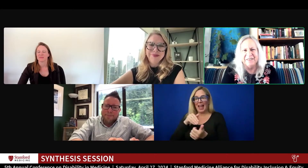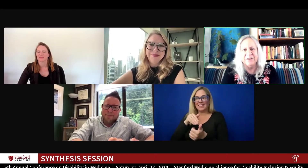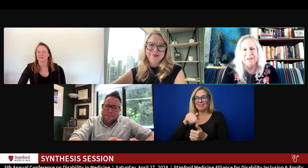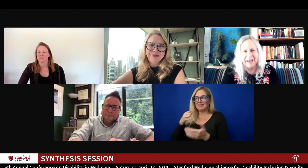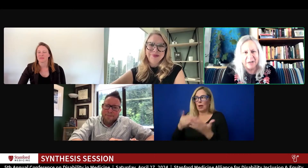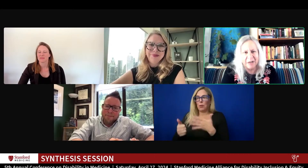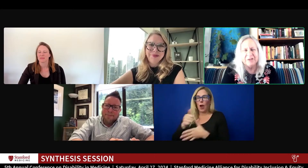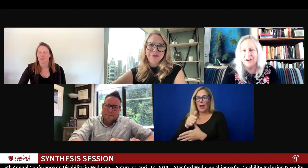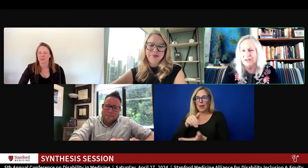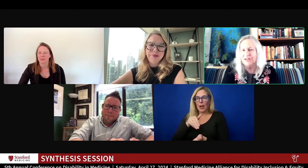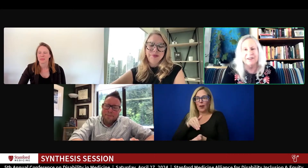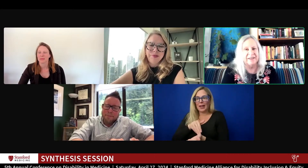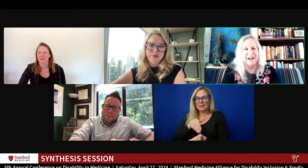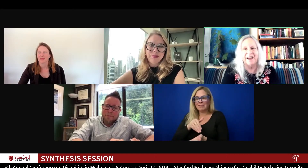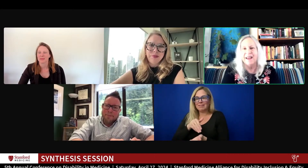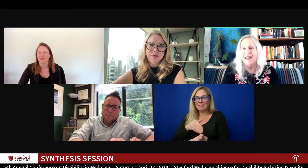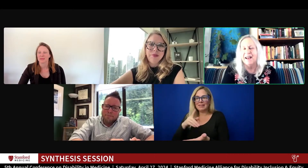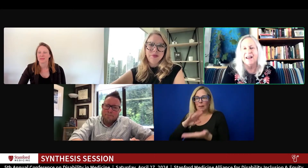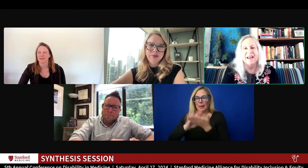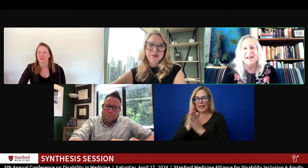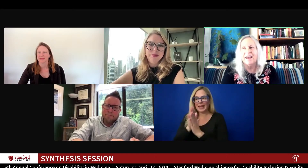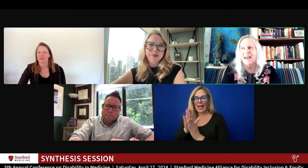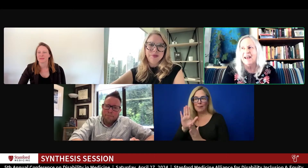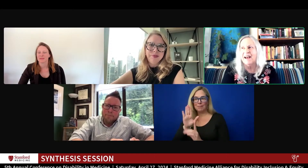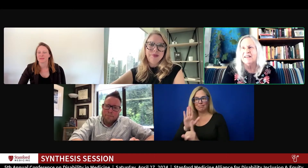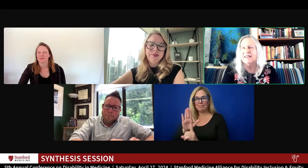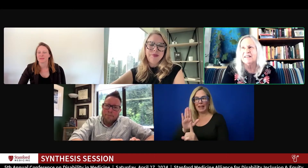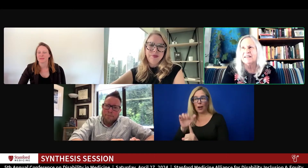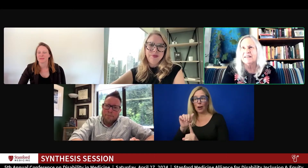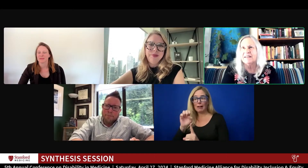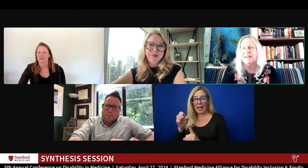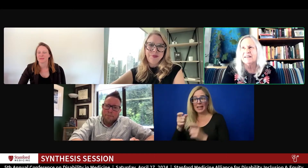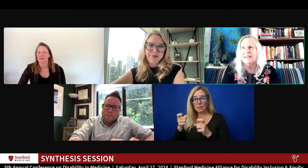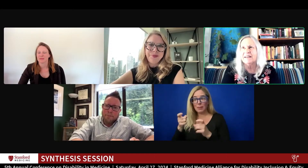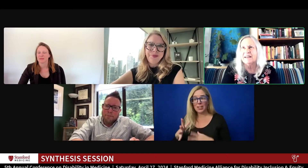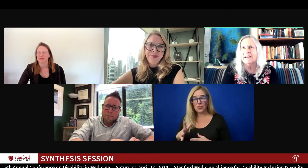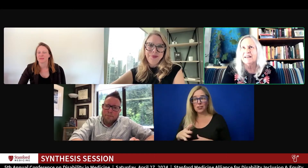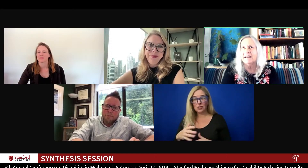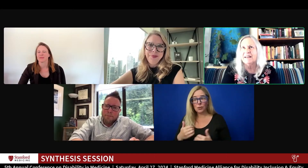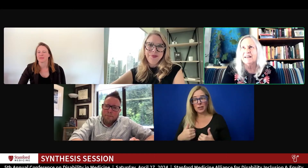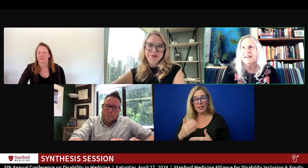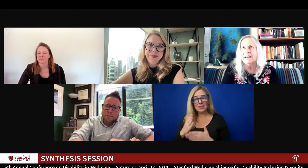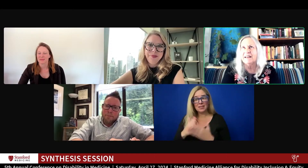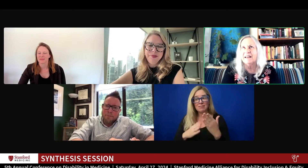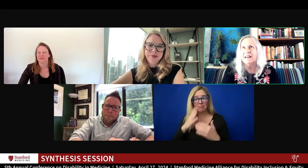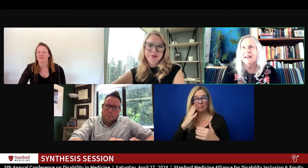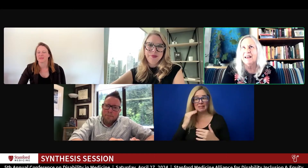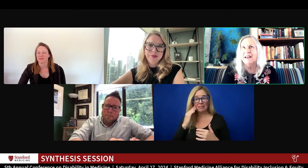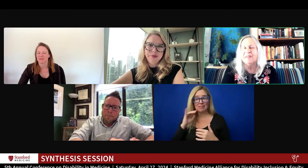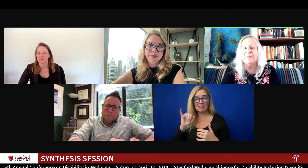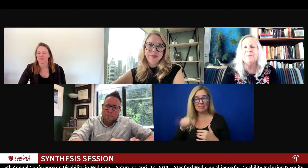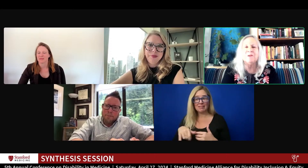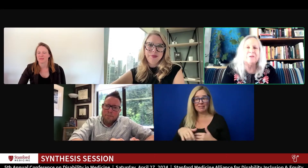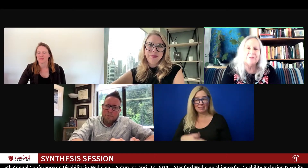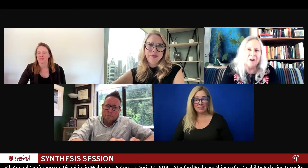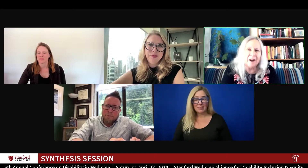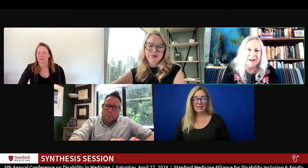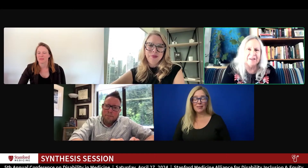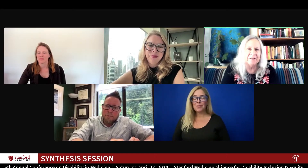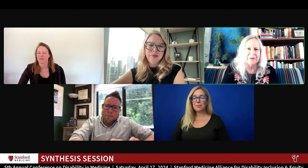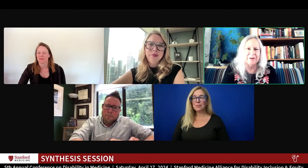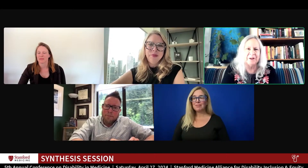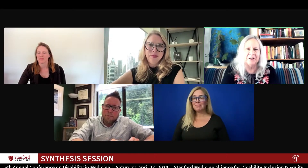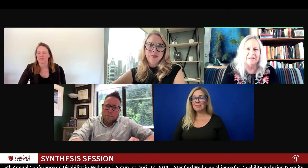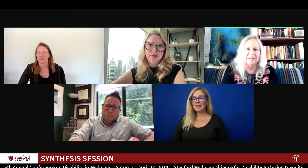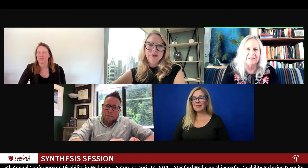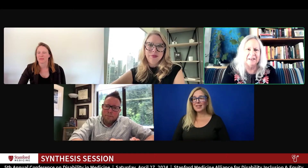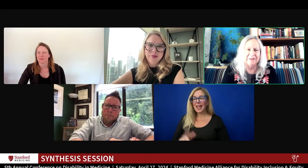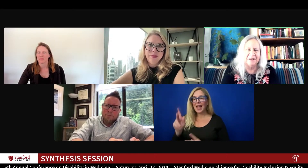We've had a couple doctors like that and people who have cried with her even,